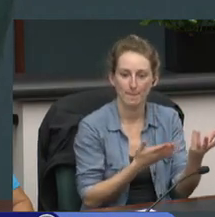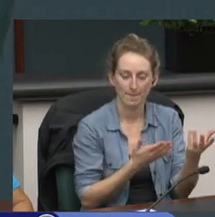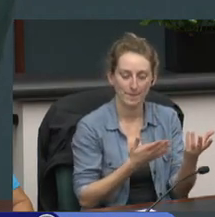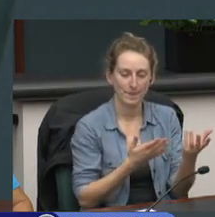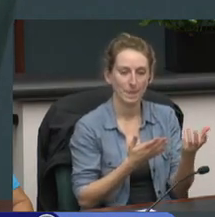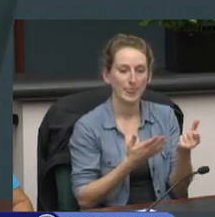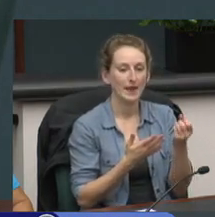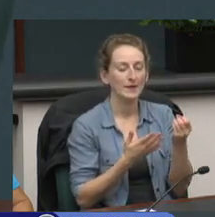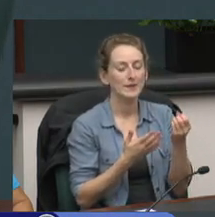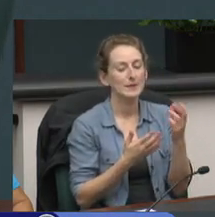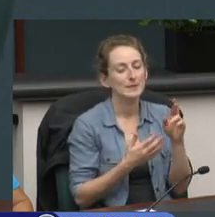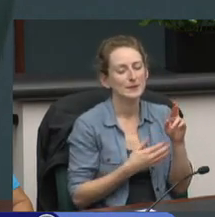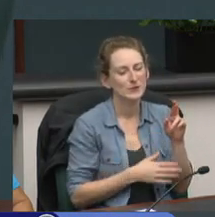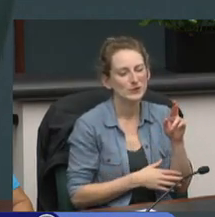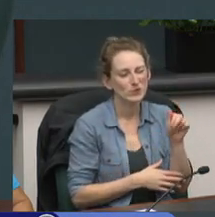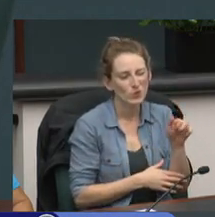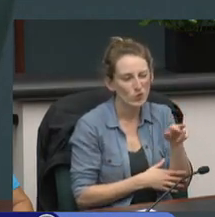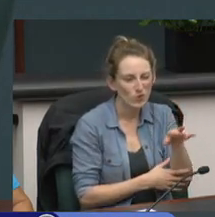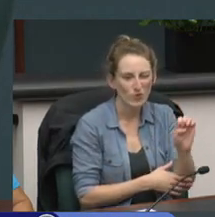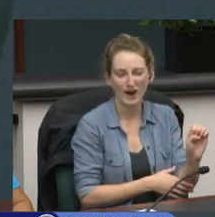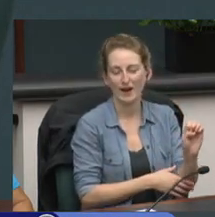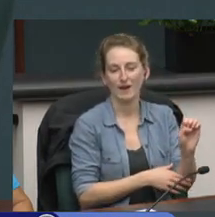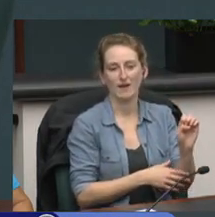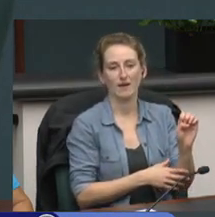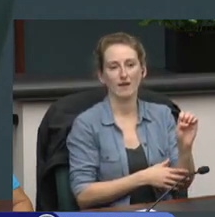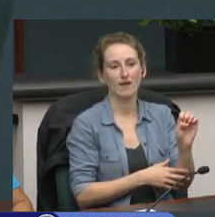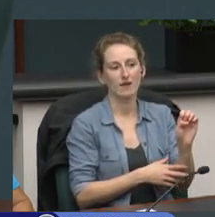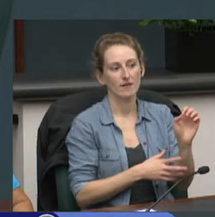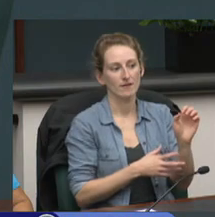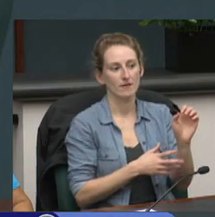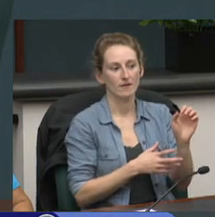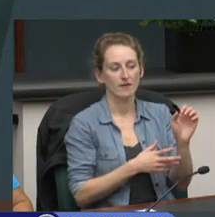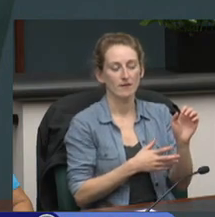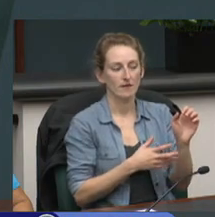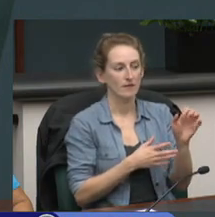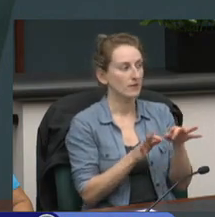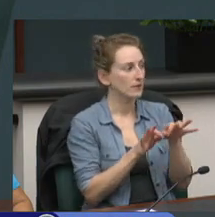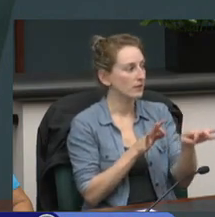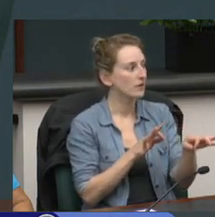we're mainly passing them through but giving them one last review that's a